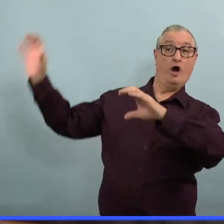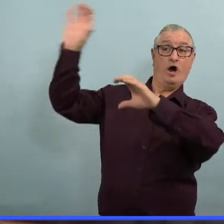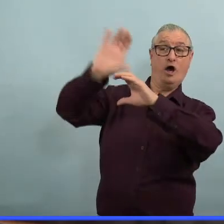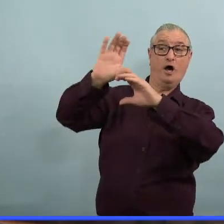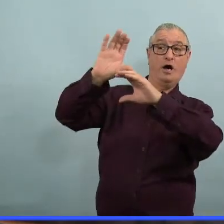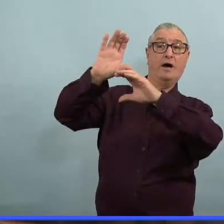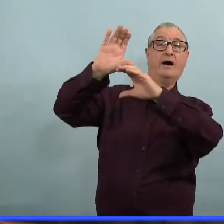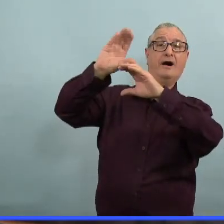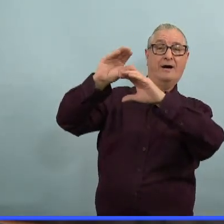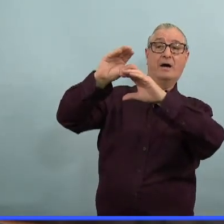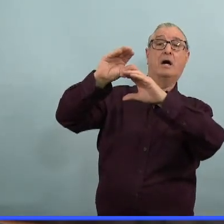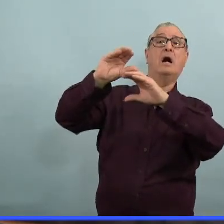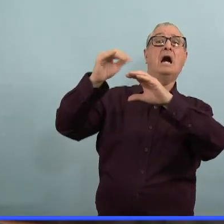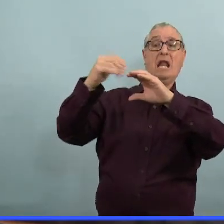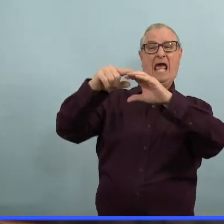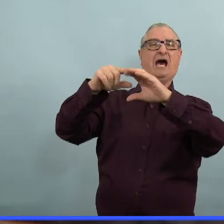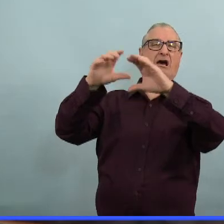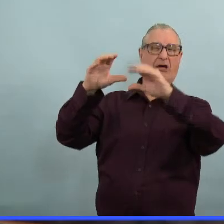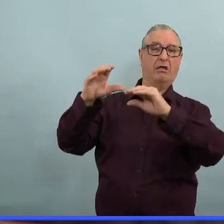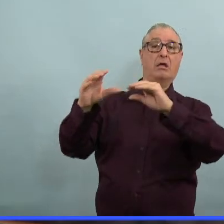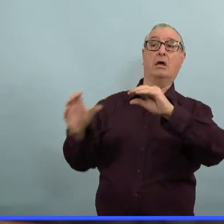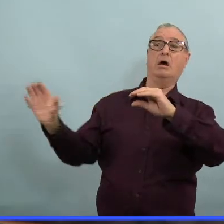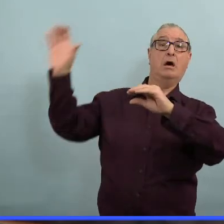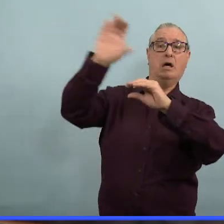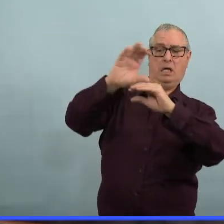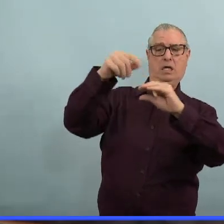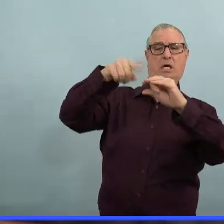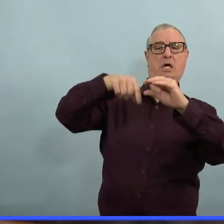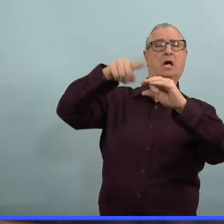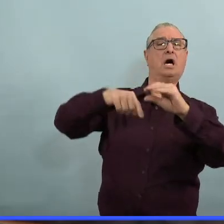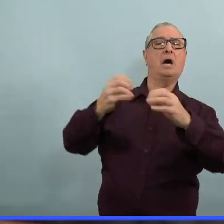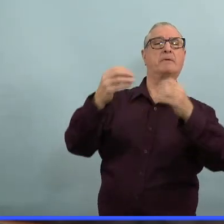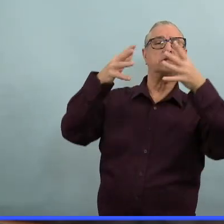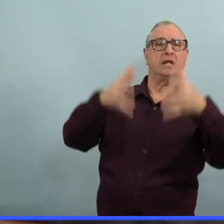and change them accordingly to ensure that we can offer more supports to as many manitobans